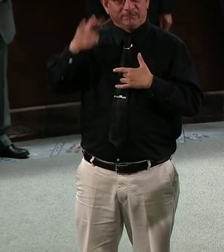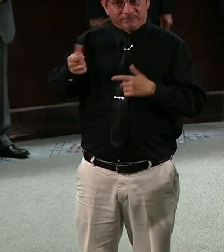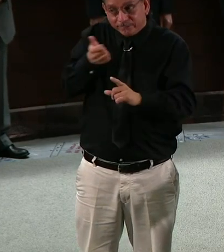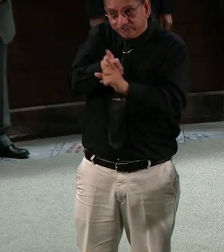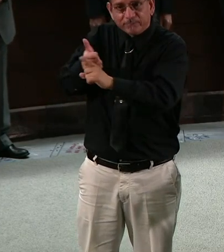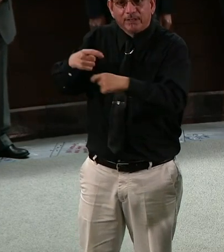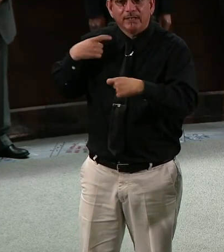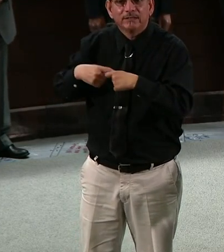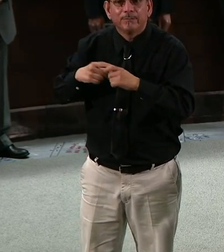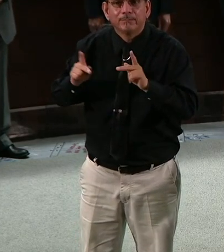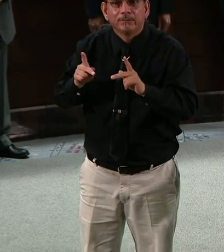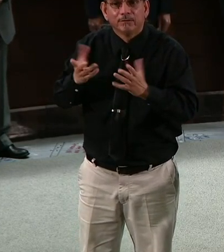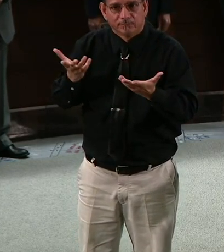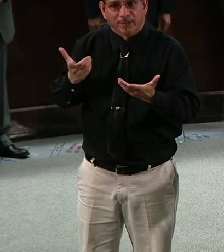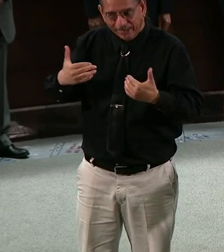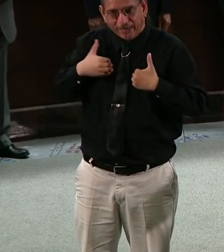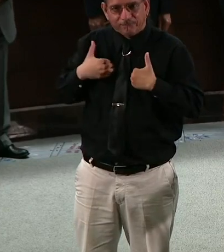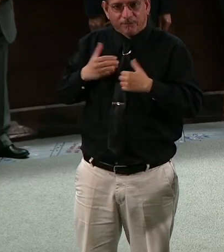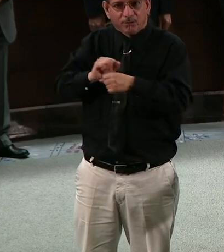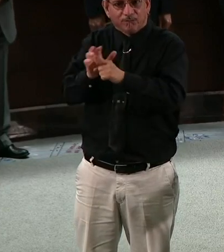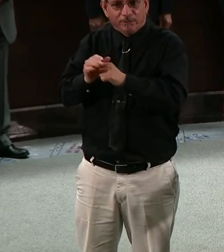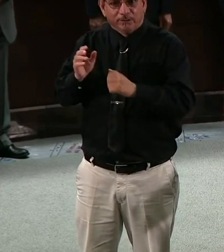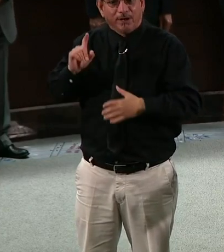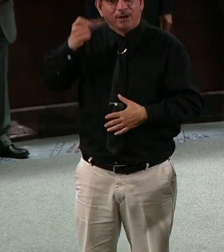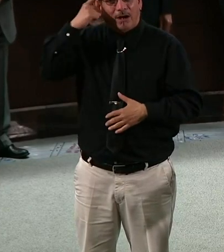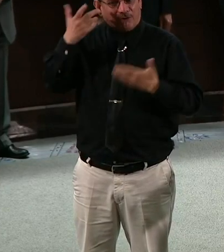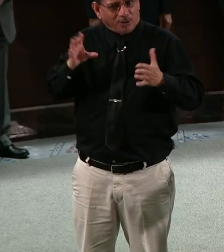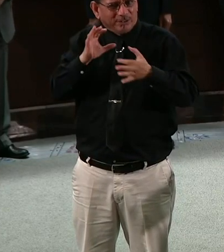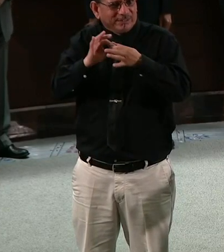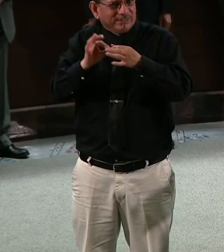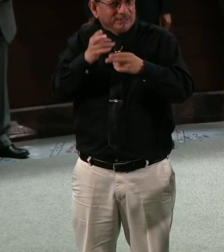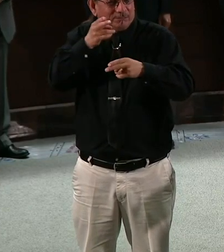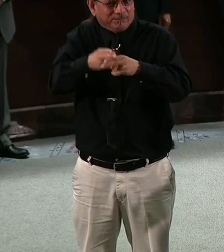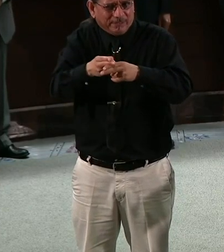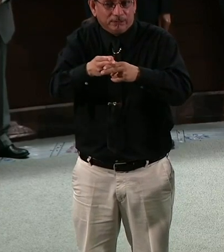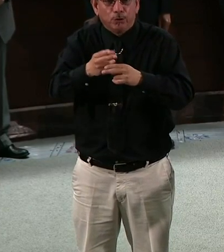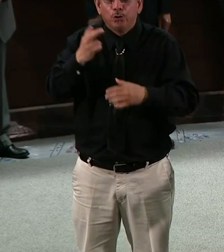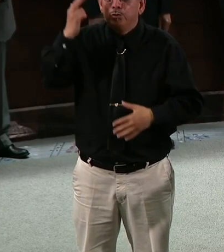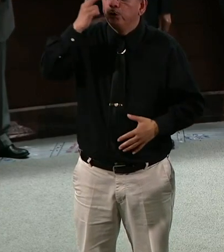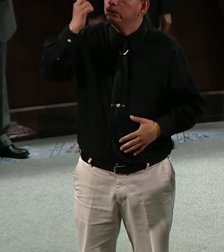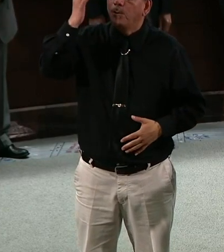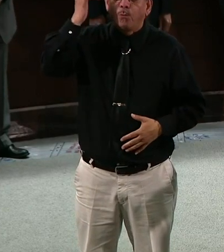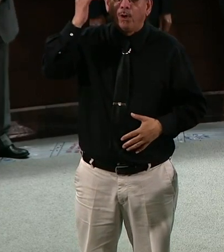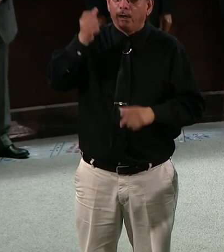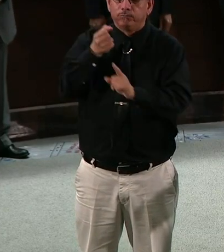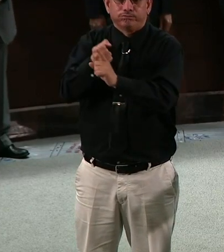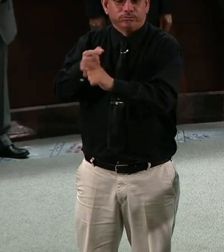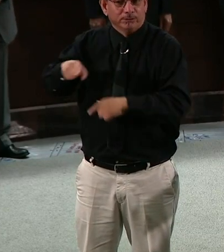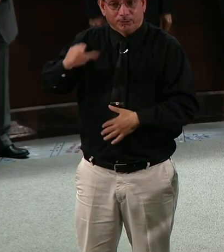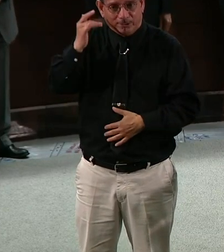A LADY THAT. SO LUCK WHEN YOU'RE LET THE- RIGHT NOW